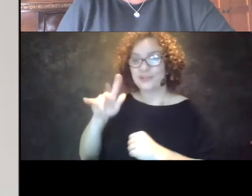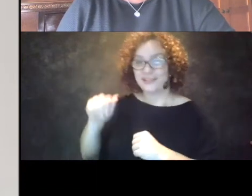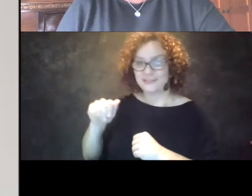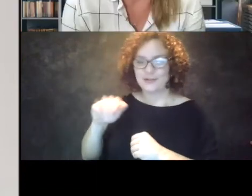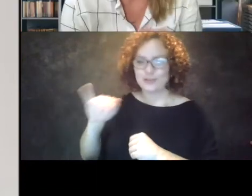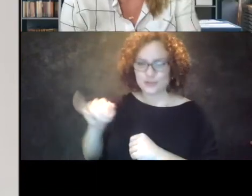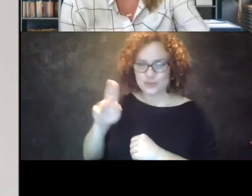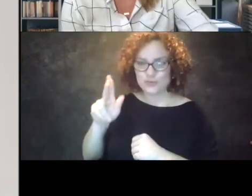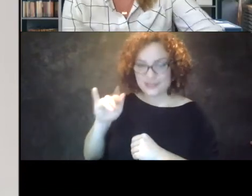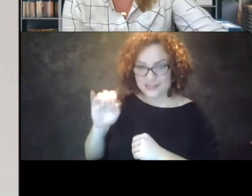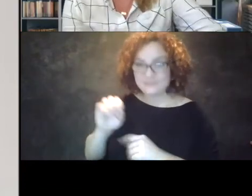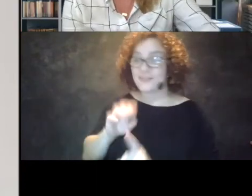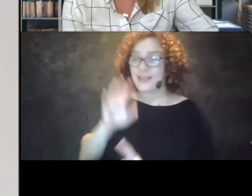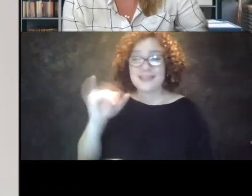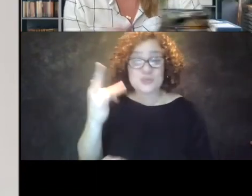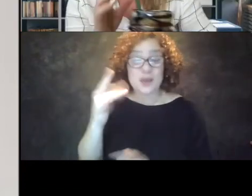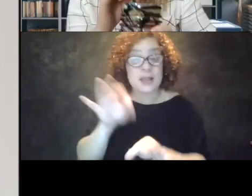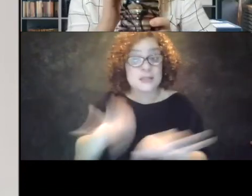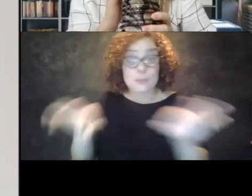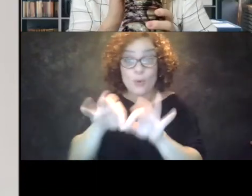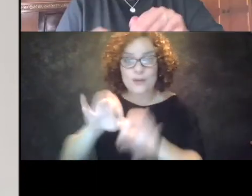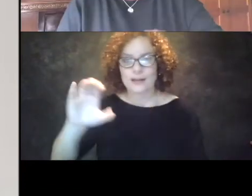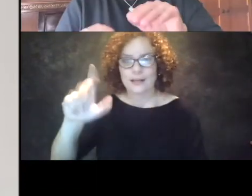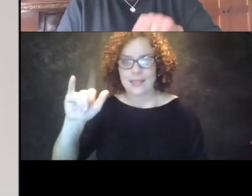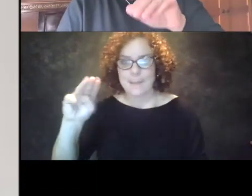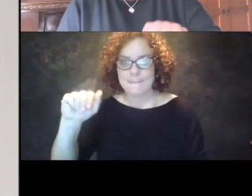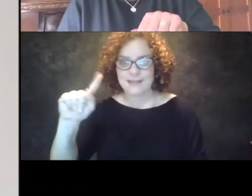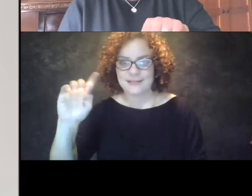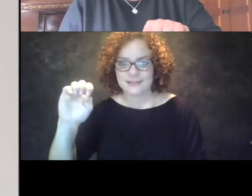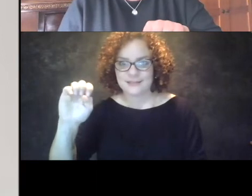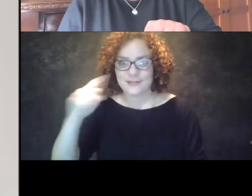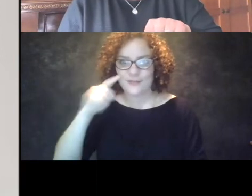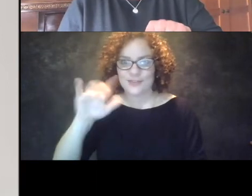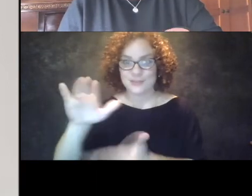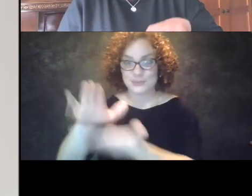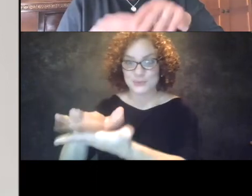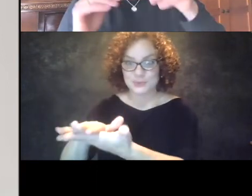And the fact that it you know, it just keeps you know, you start with small steps. And